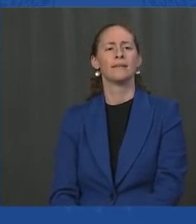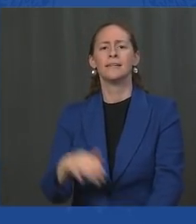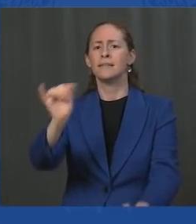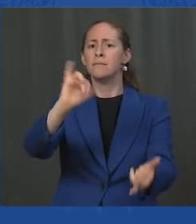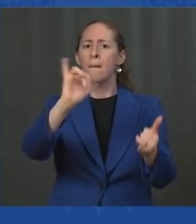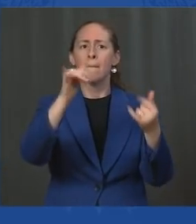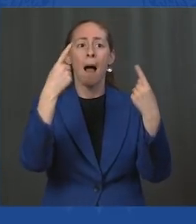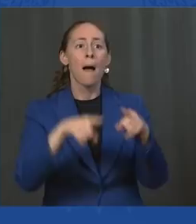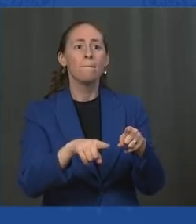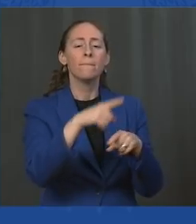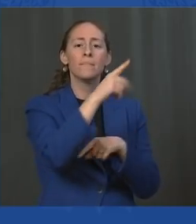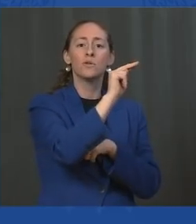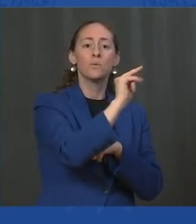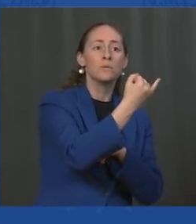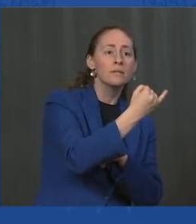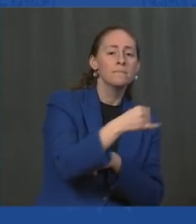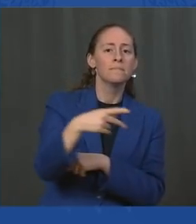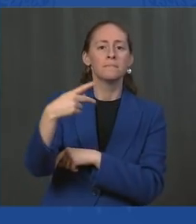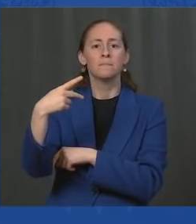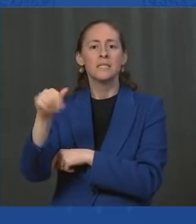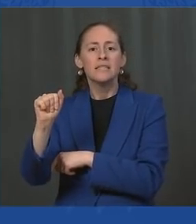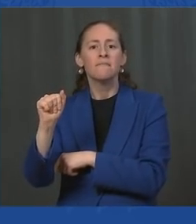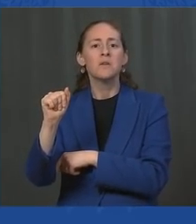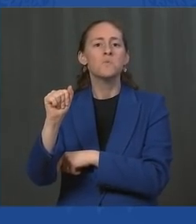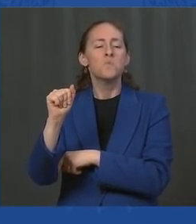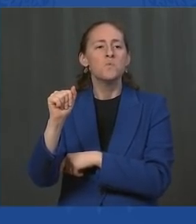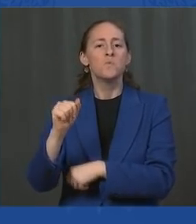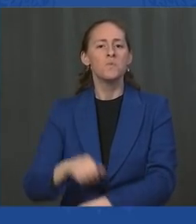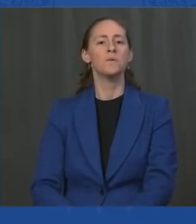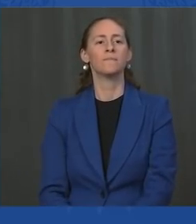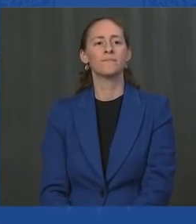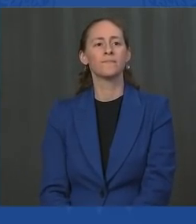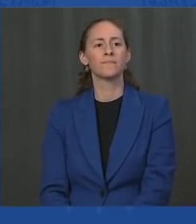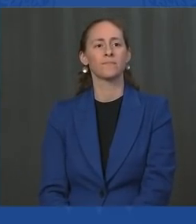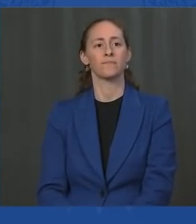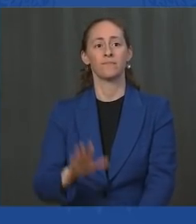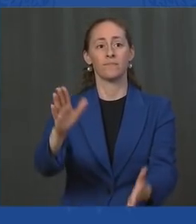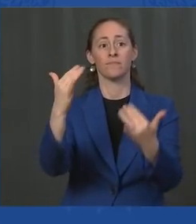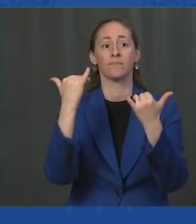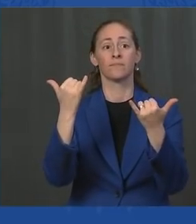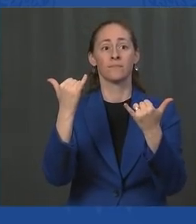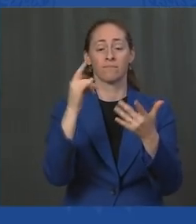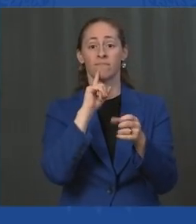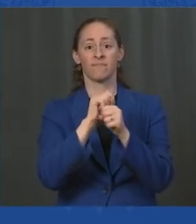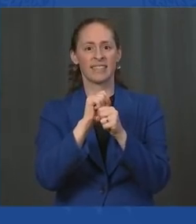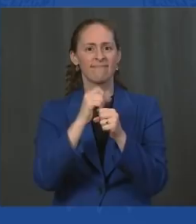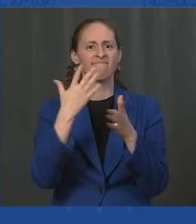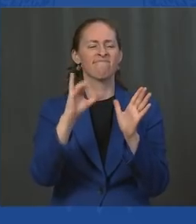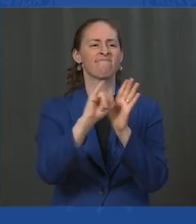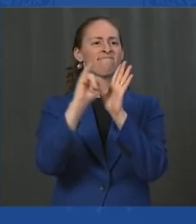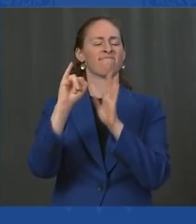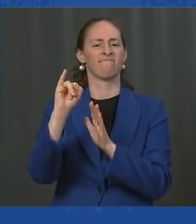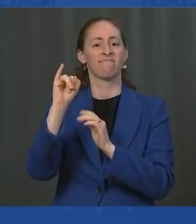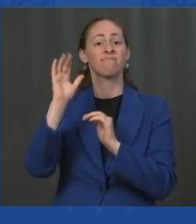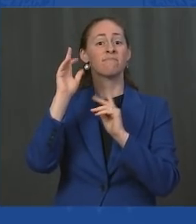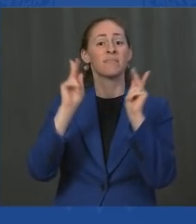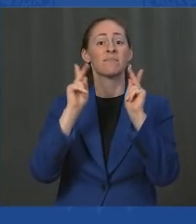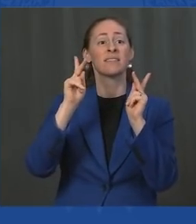For now, 11 people in New York and New Jersey died because of the storm. And I want to express my heartfelt